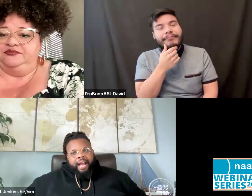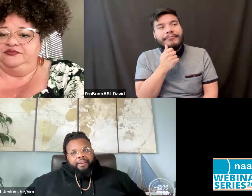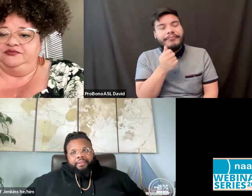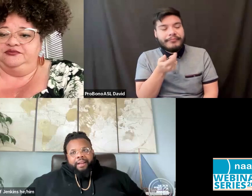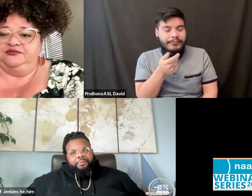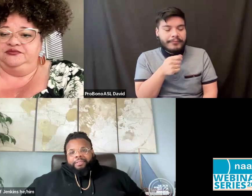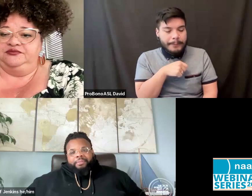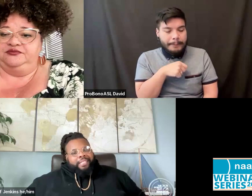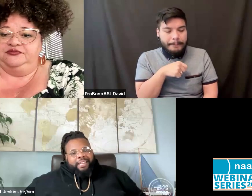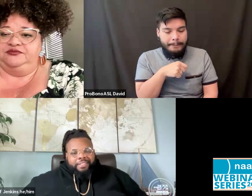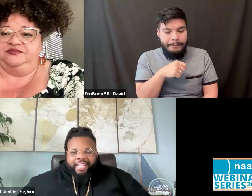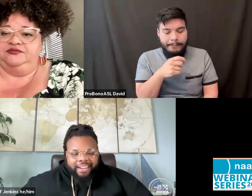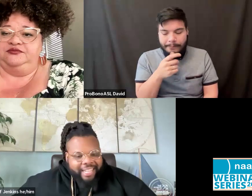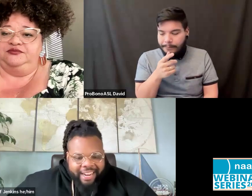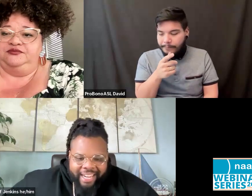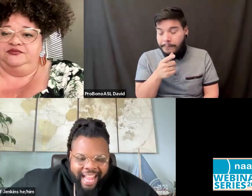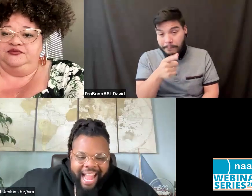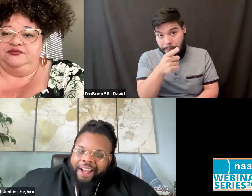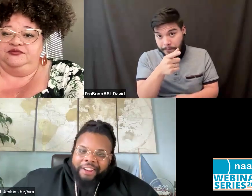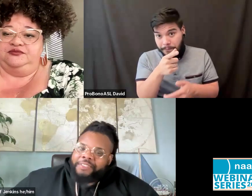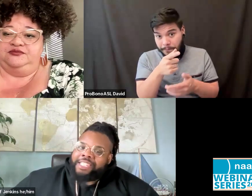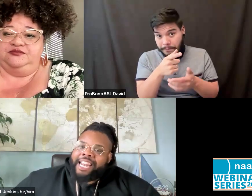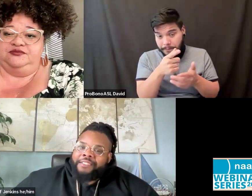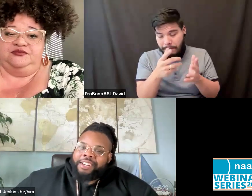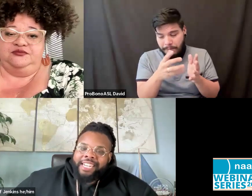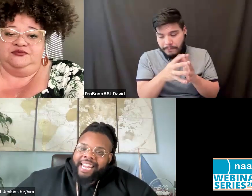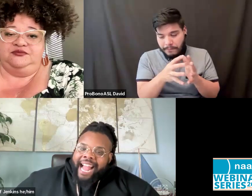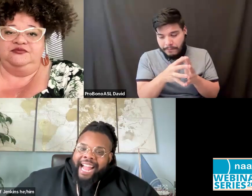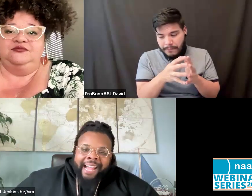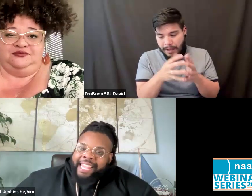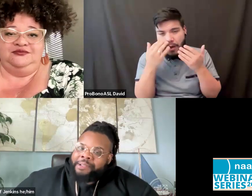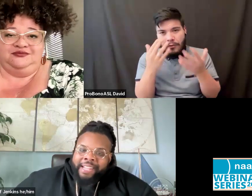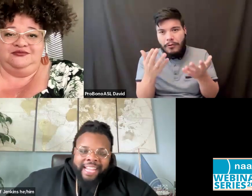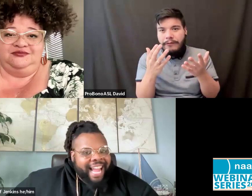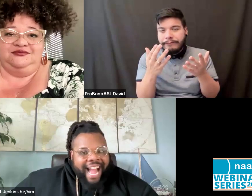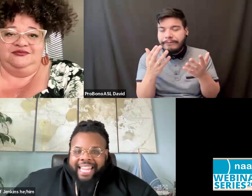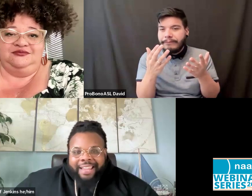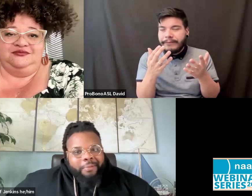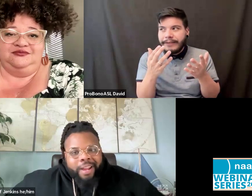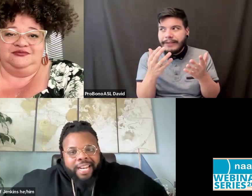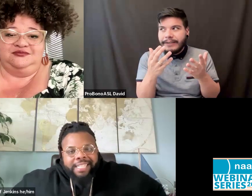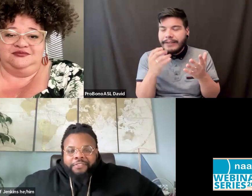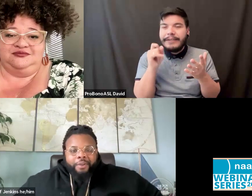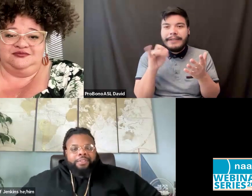I don't want to get you said that. I don't know. There's a never I t I keep running into folks